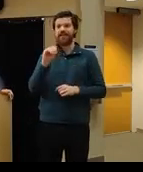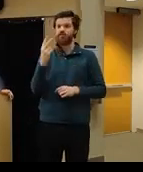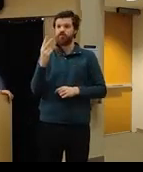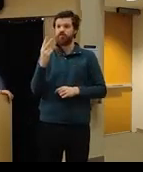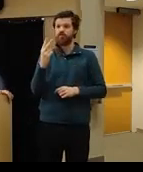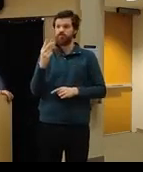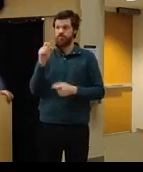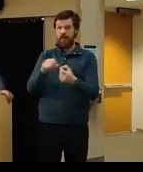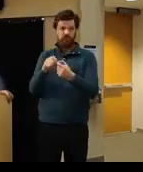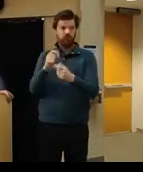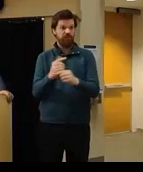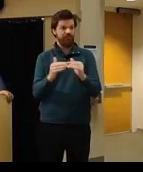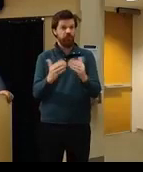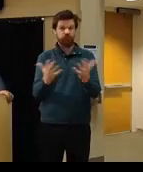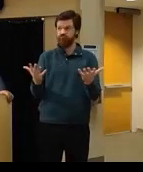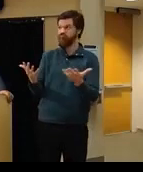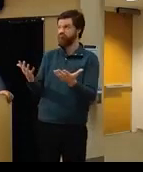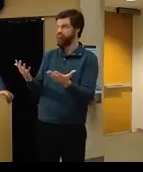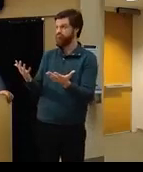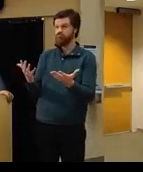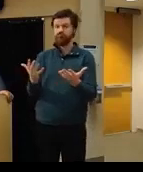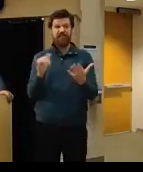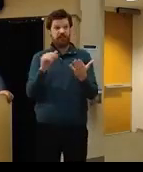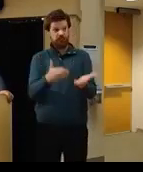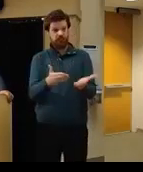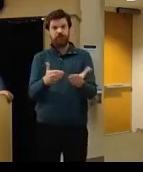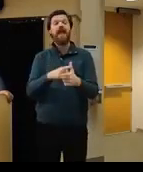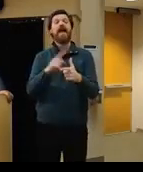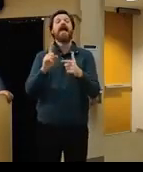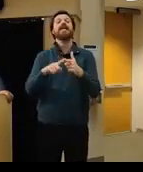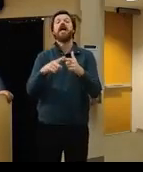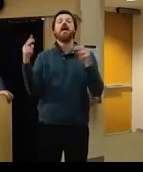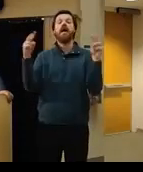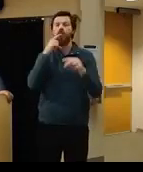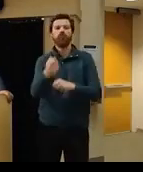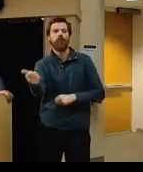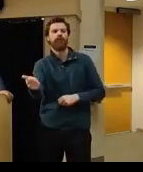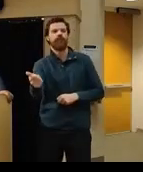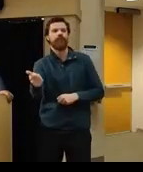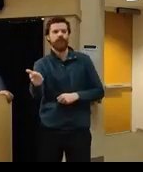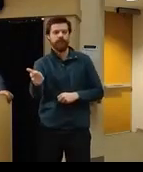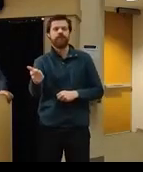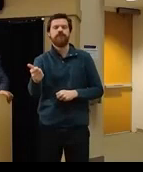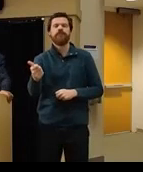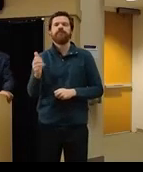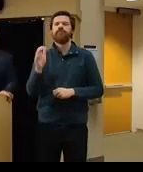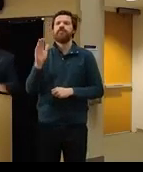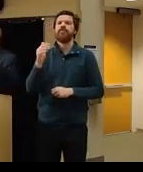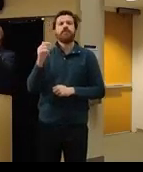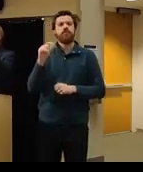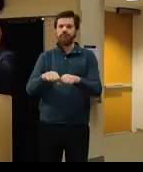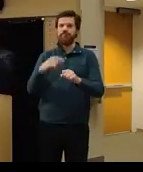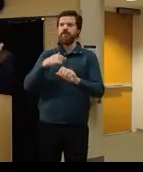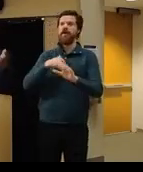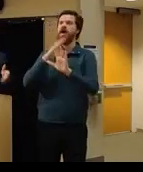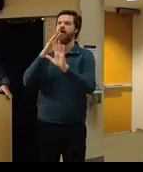say uh and it would be removed right now breaking from protocol let me just talk to the audience for